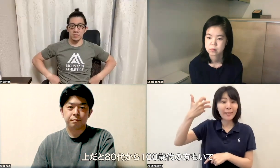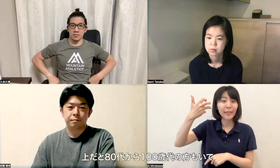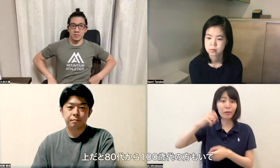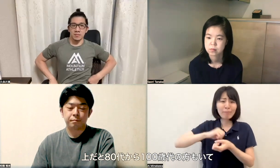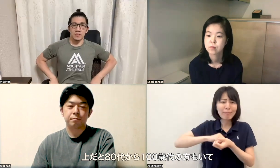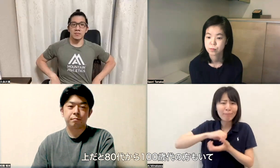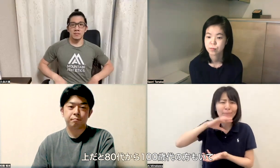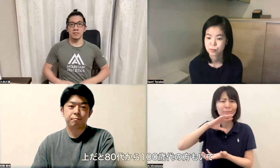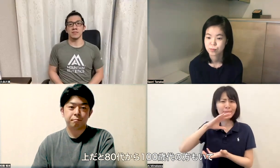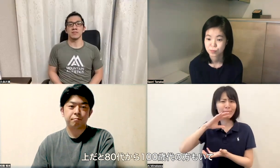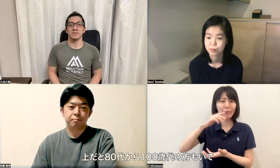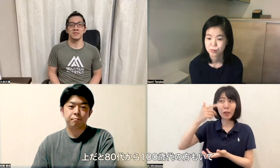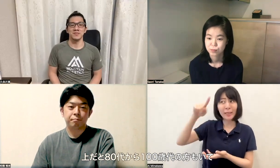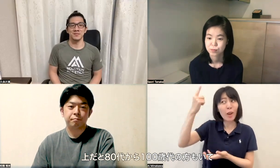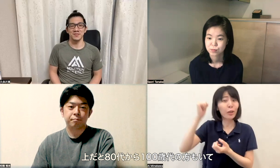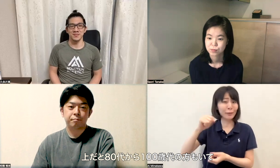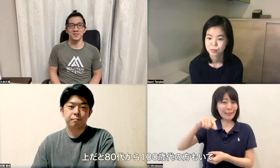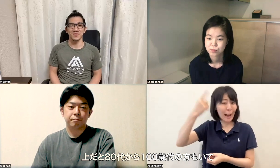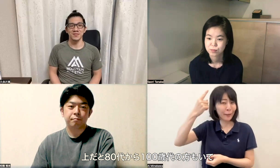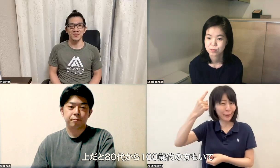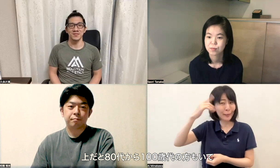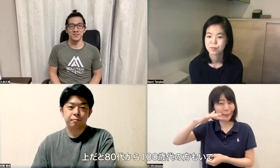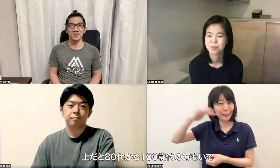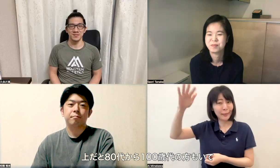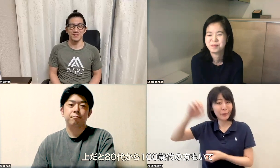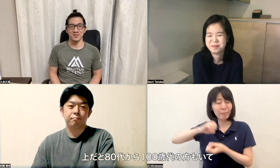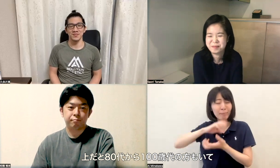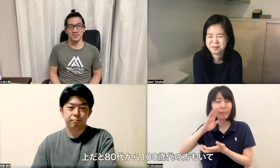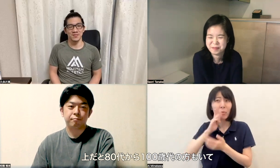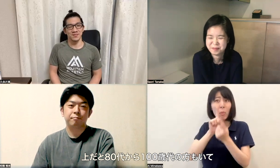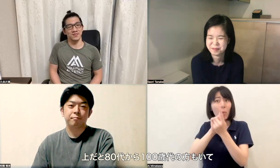and some are in their 80s to 100s.